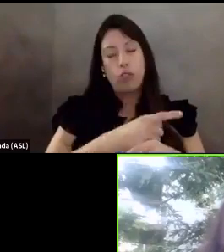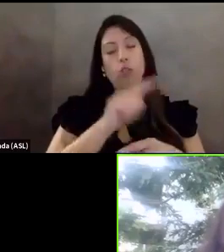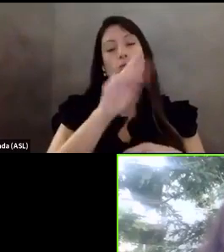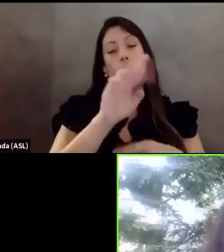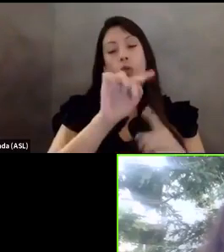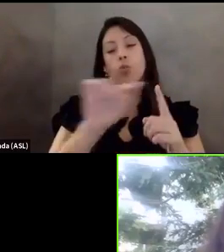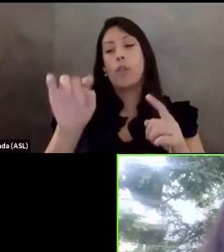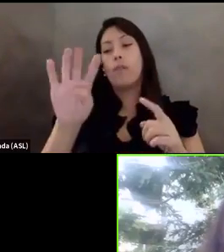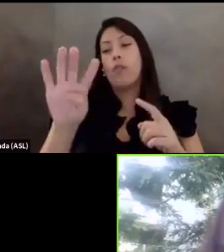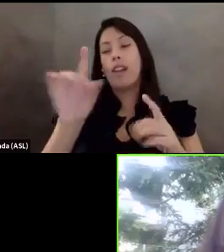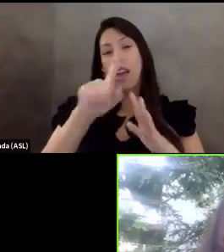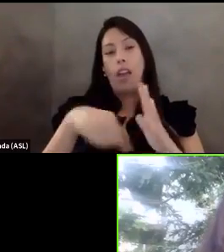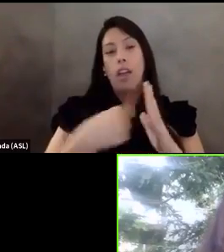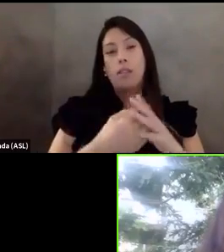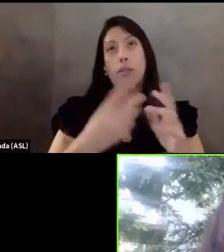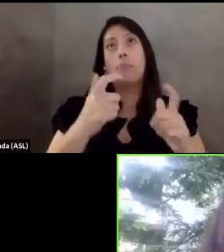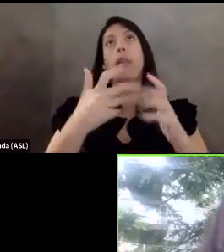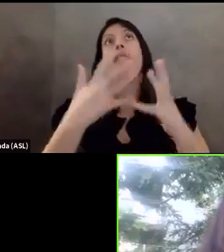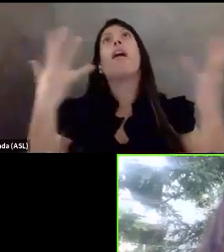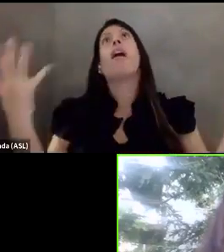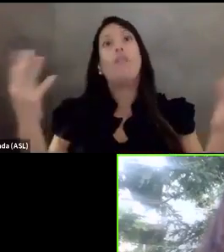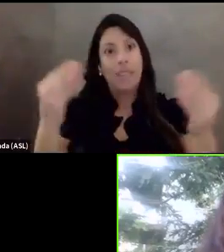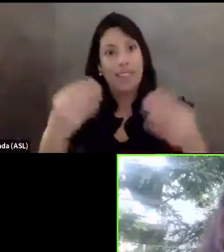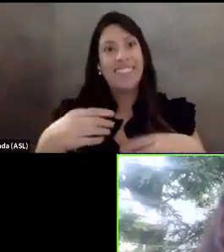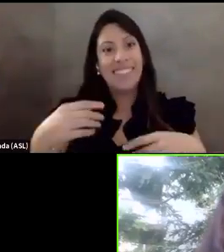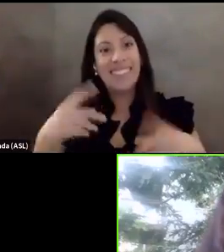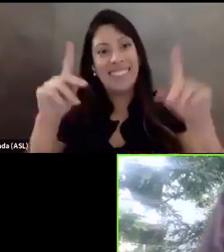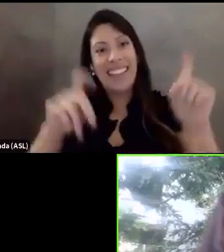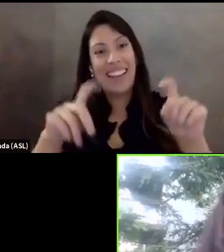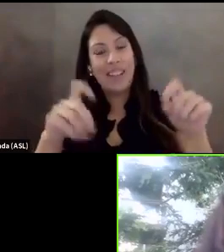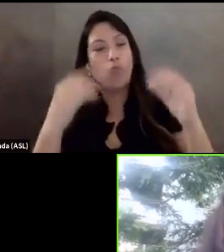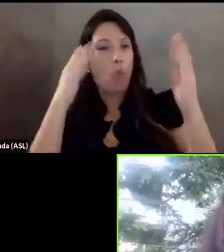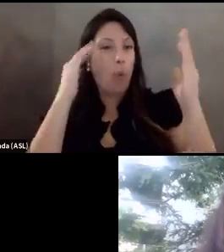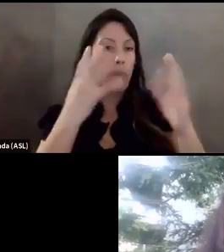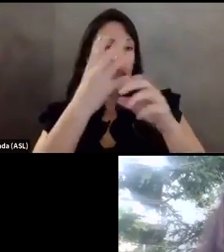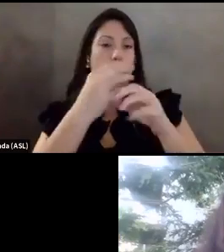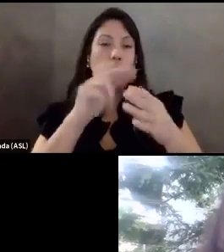It was a volume of tests I'm hoping will have results by later today.